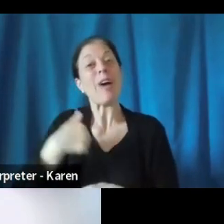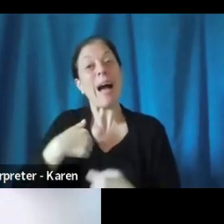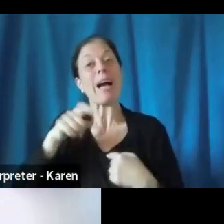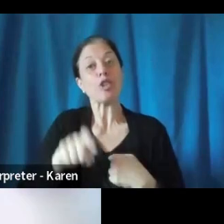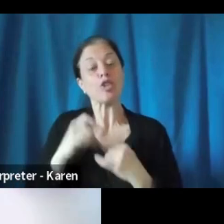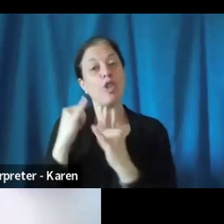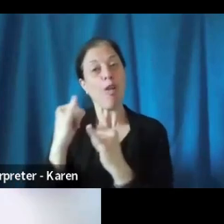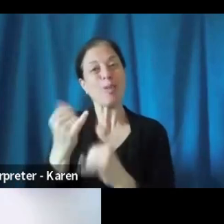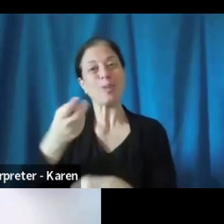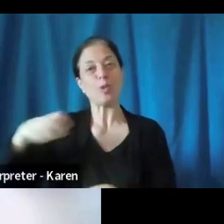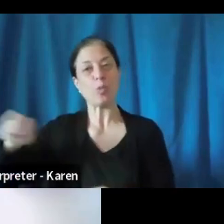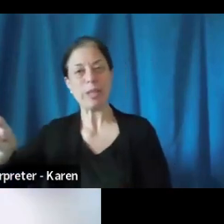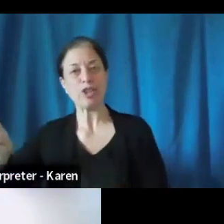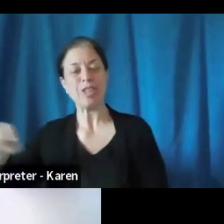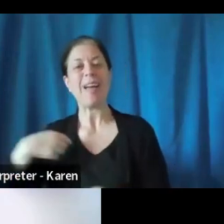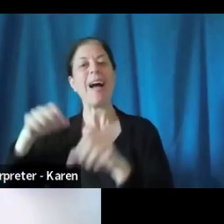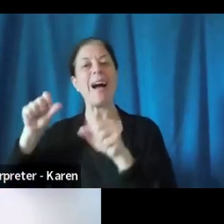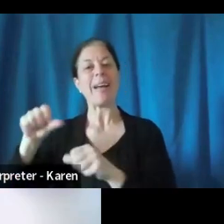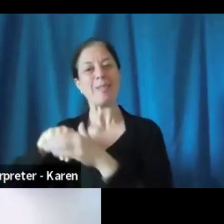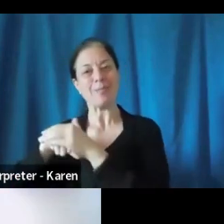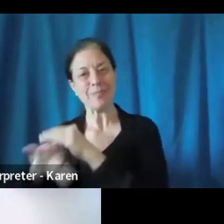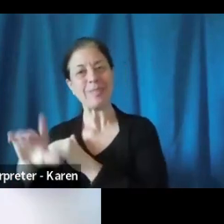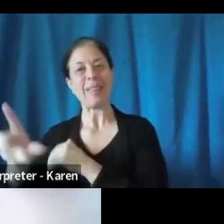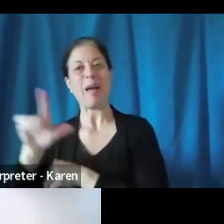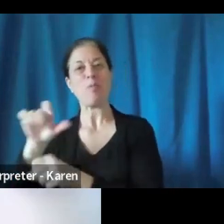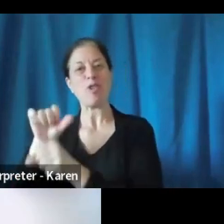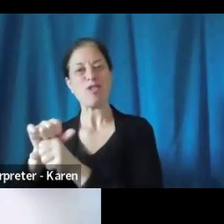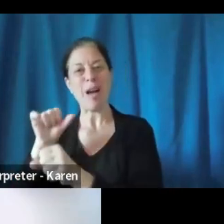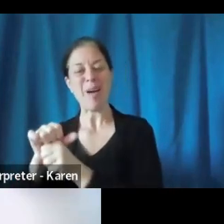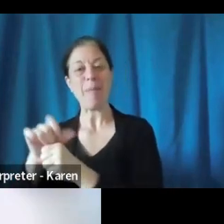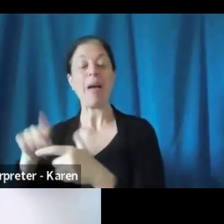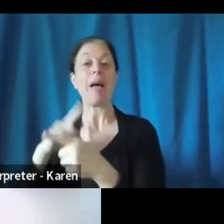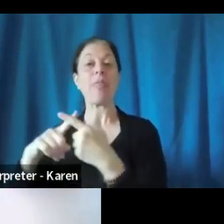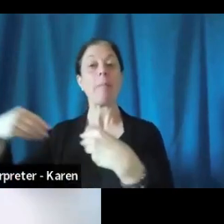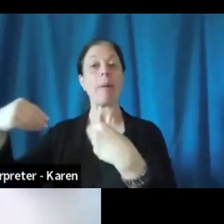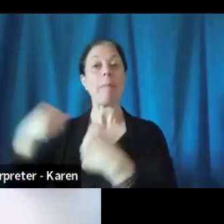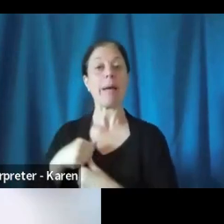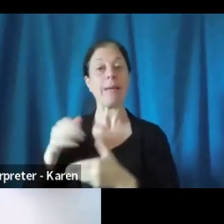of, wow, that was so smart to switch! I wonder if I should do the same so that I